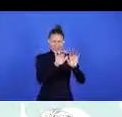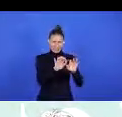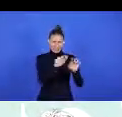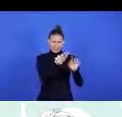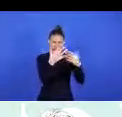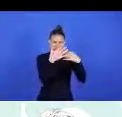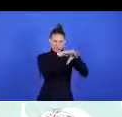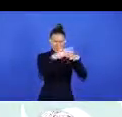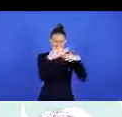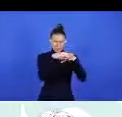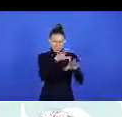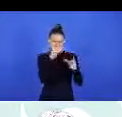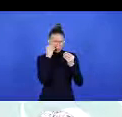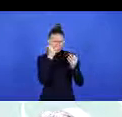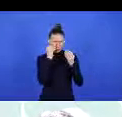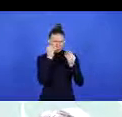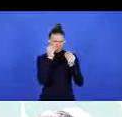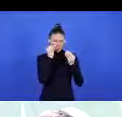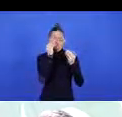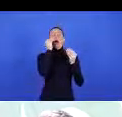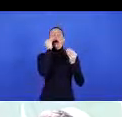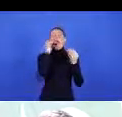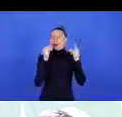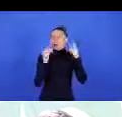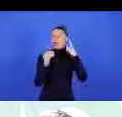in different environments in different integrate text